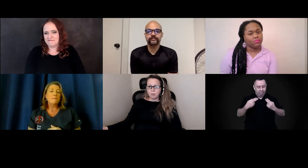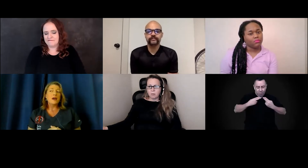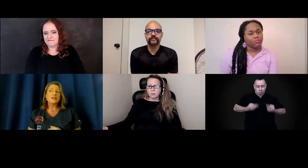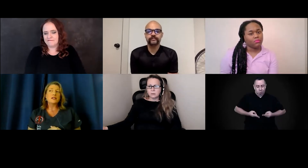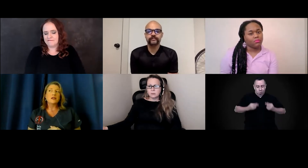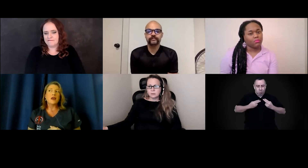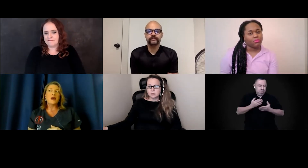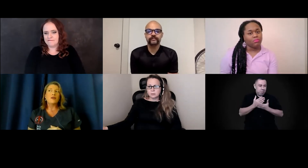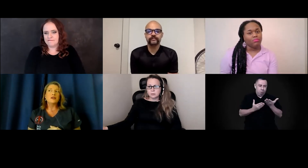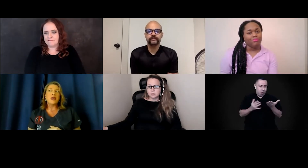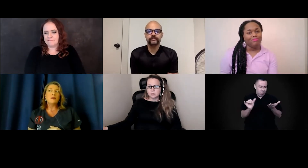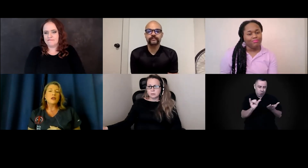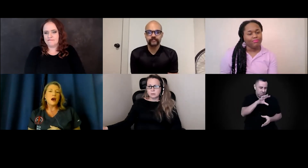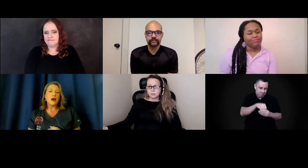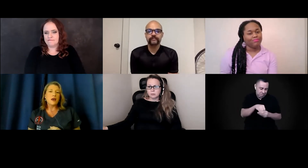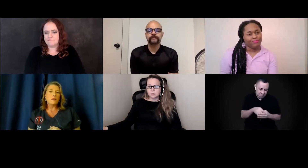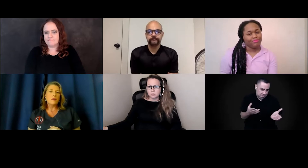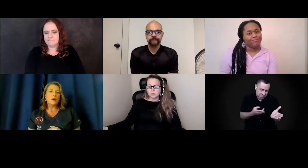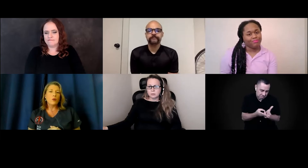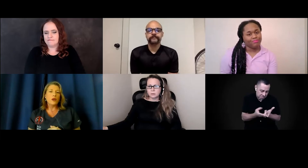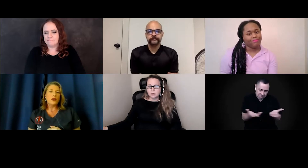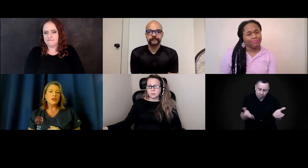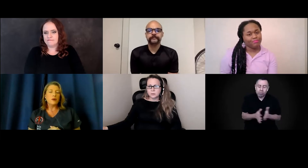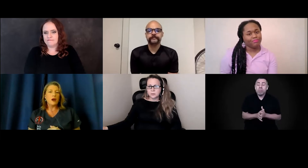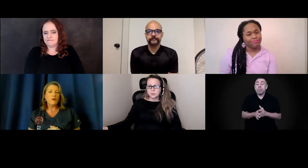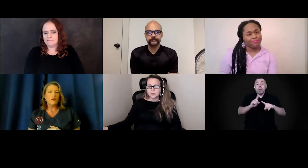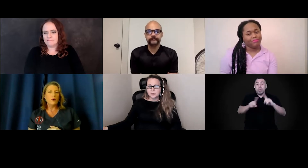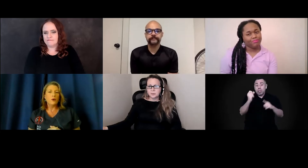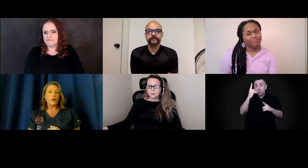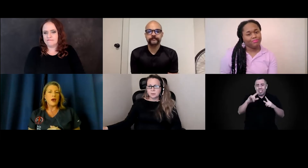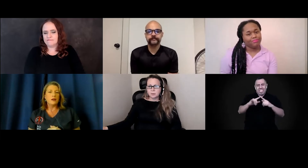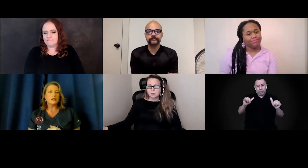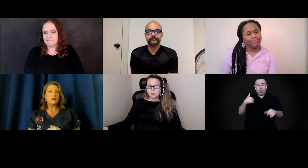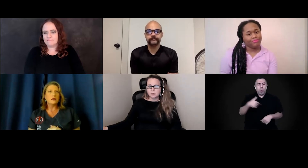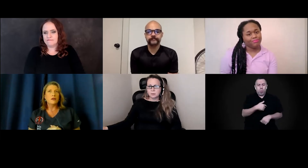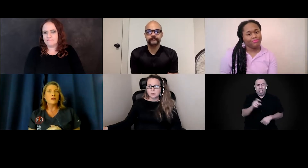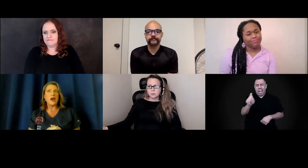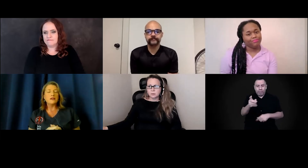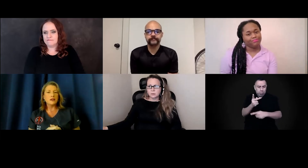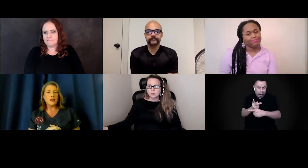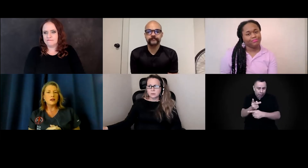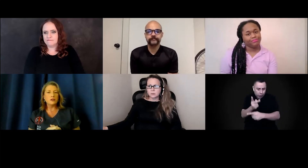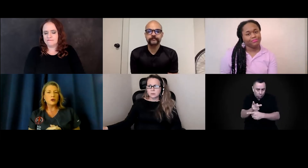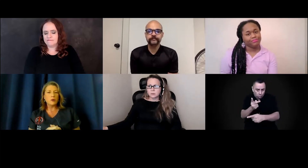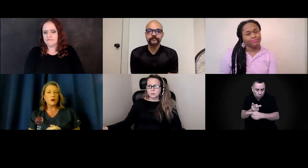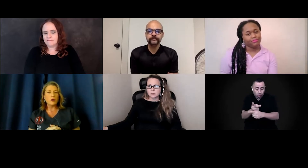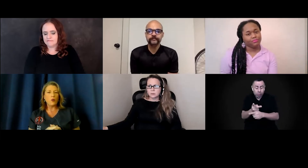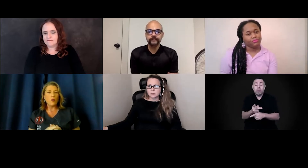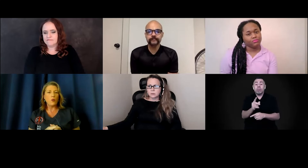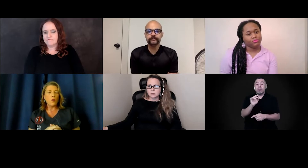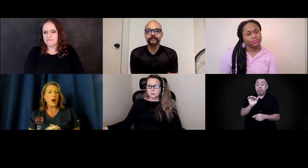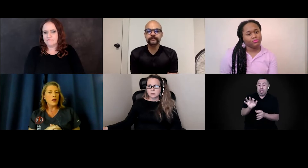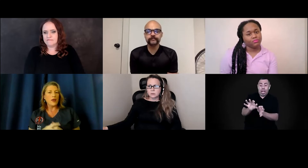But at the same time we need to be careful that that designated interpreter, while they